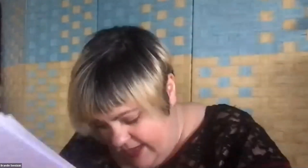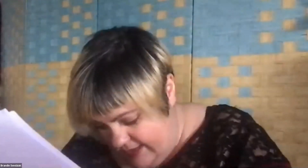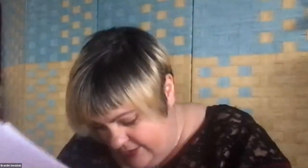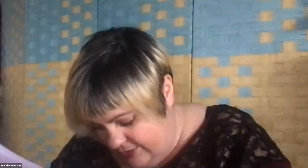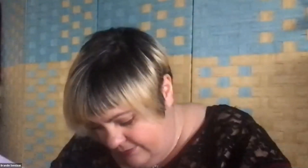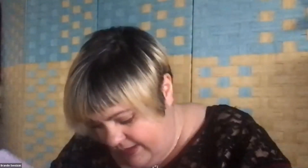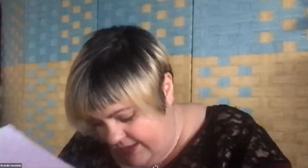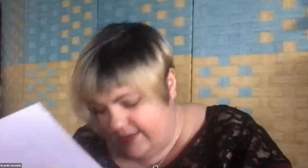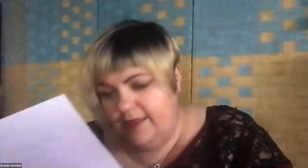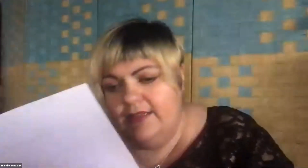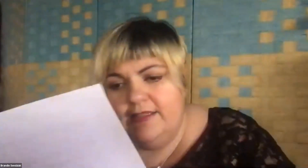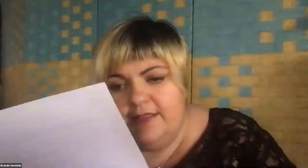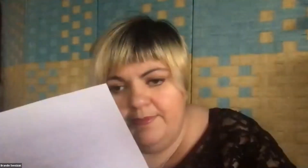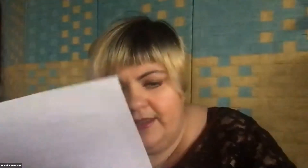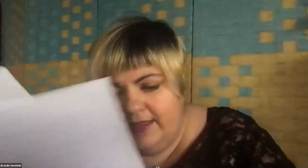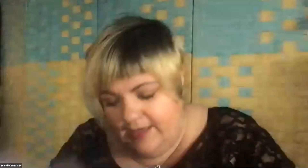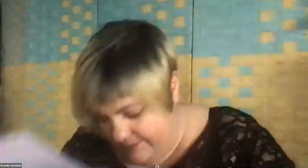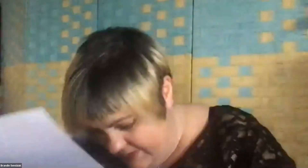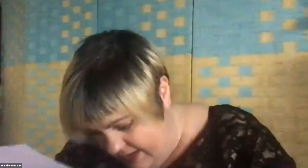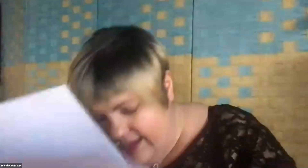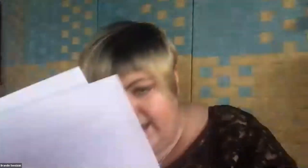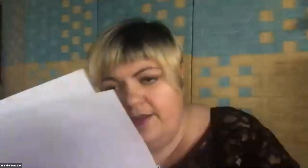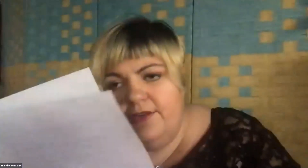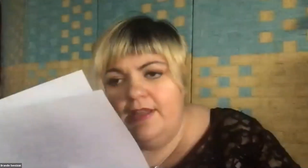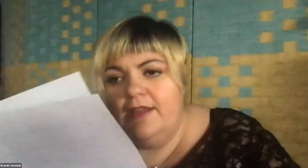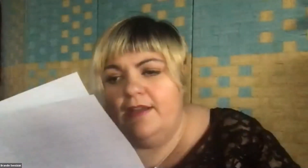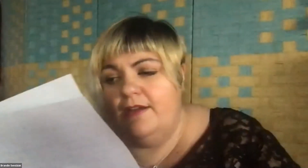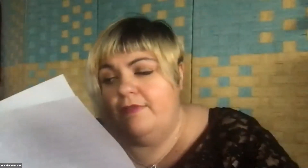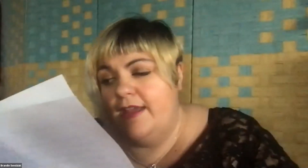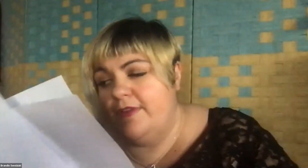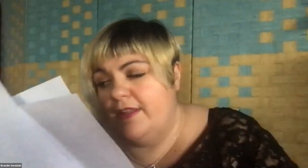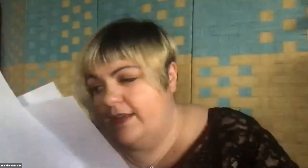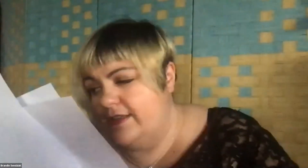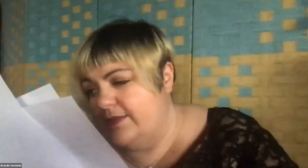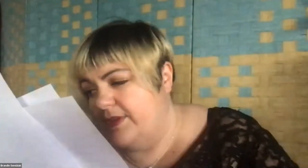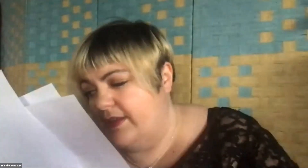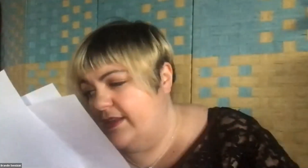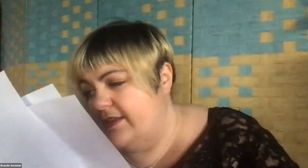California regarding rationing cannot and the allocation of